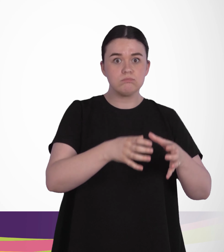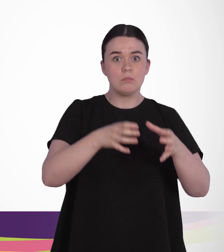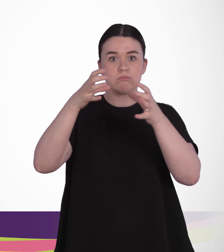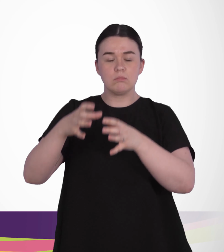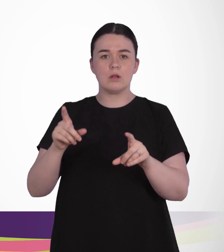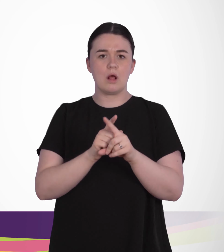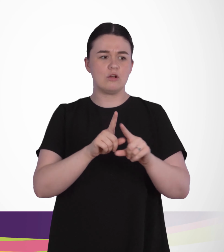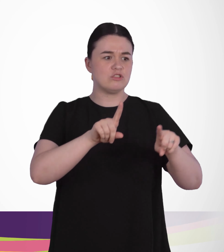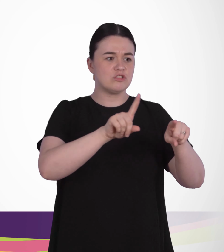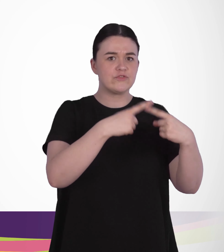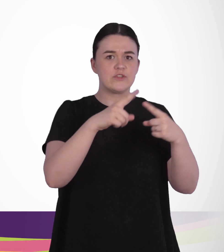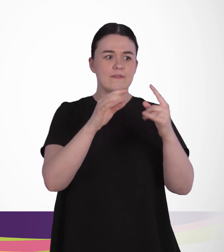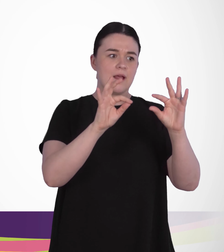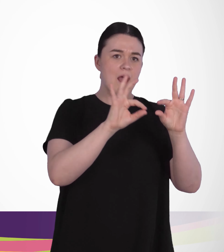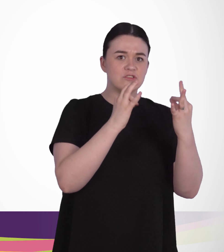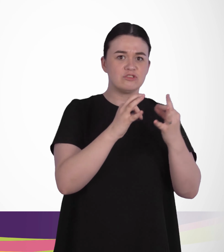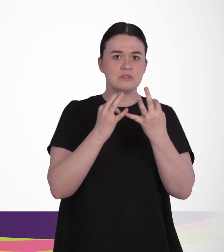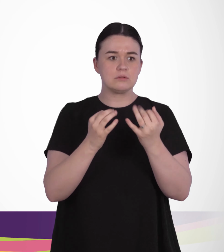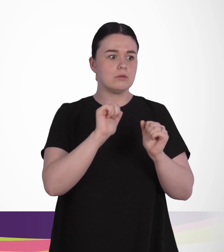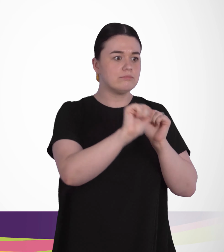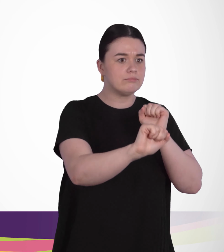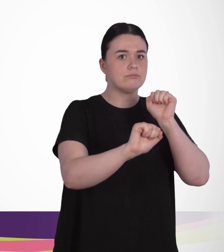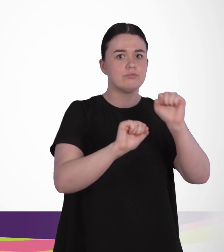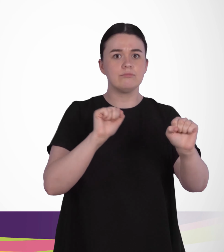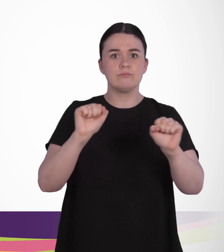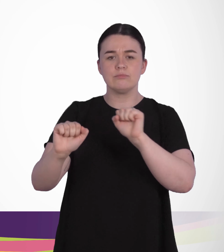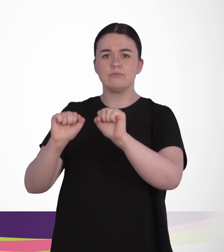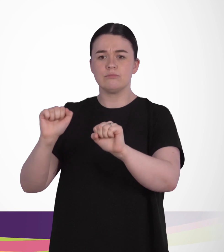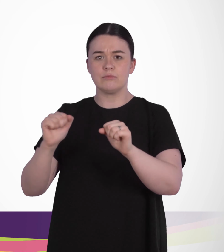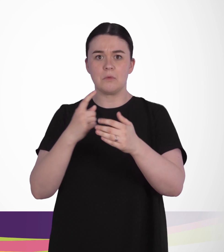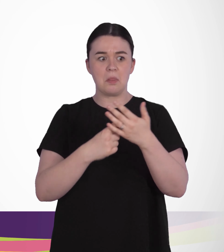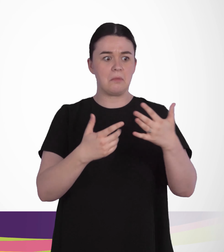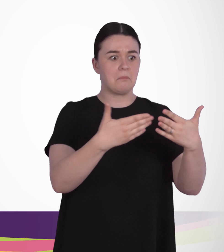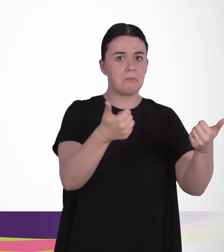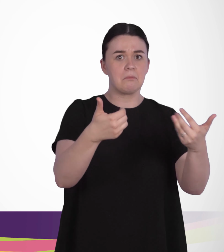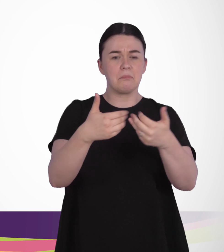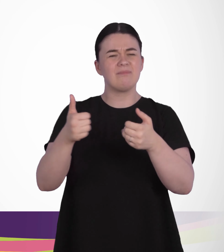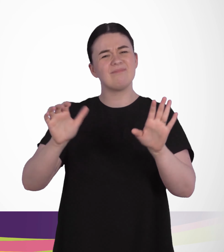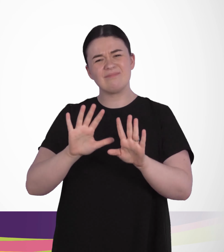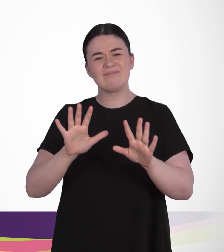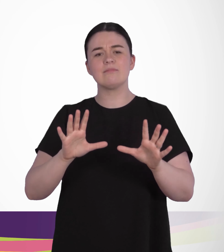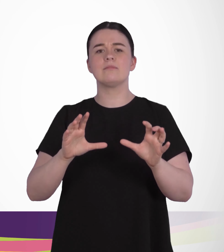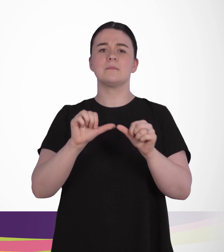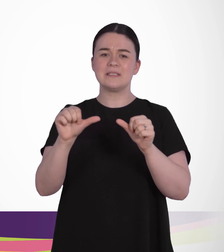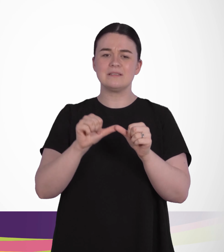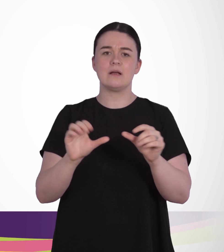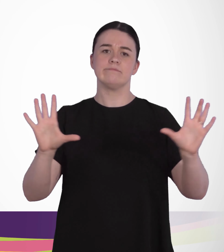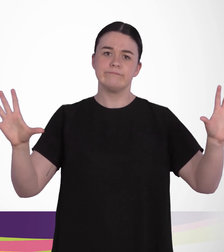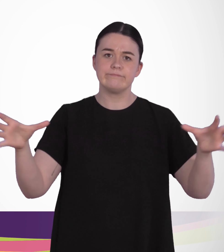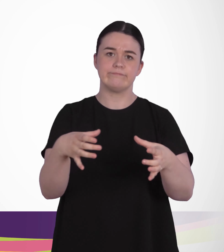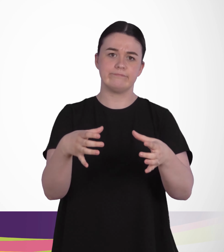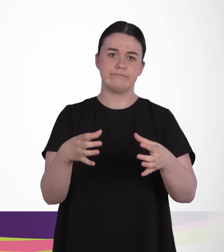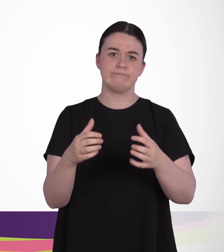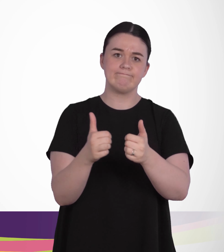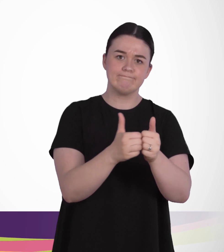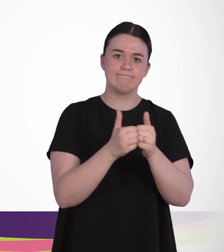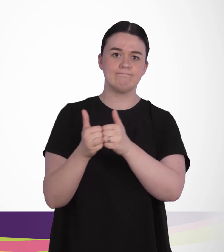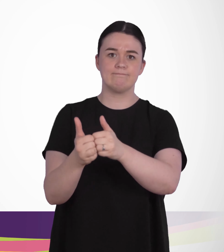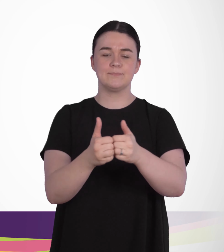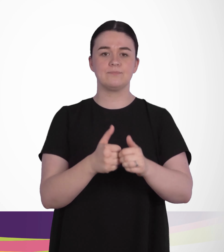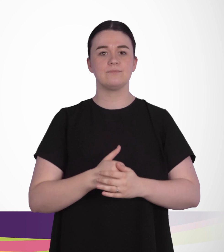breaking down silos as a priority.